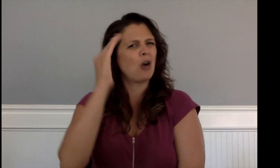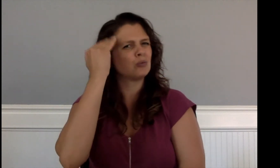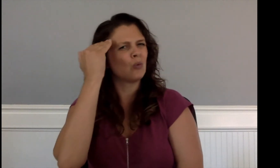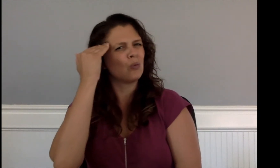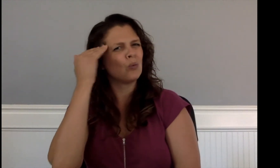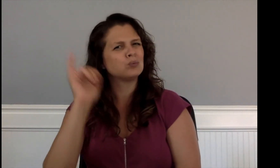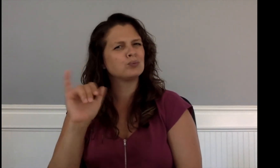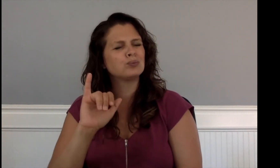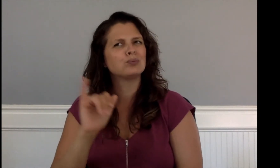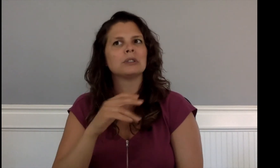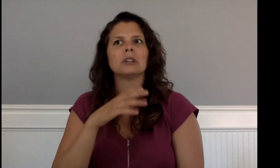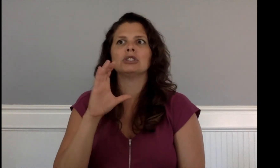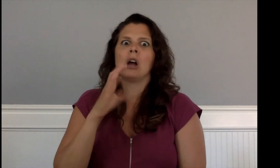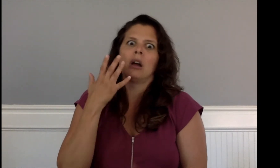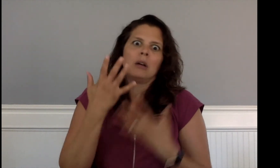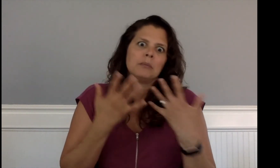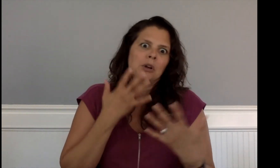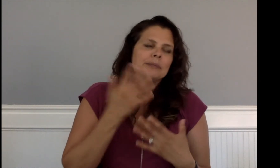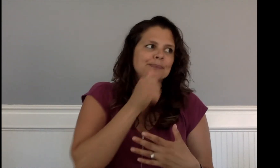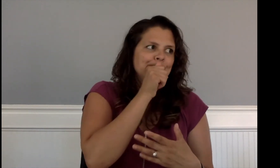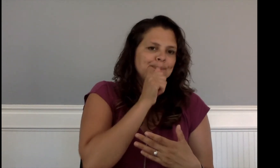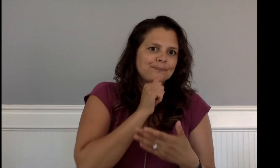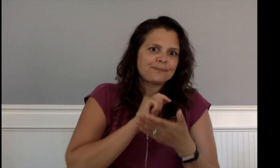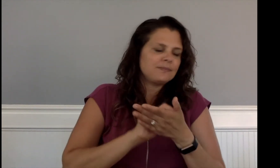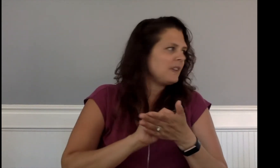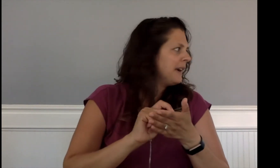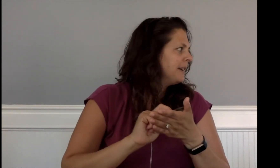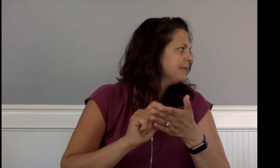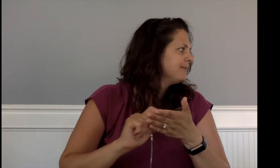had a right to know. So Charlie wrote it down.